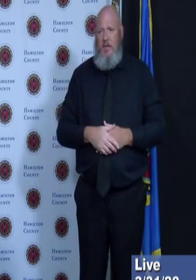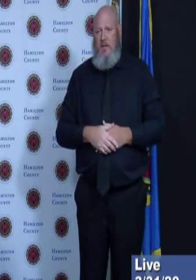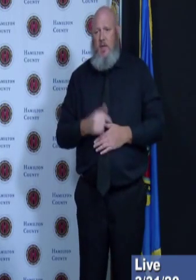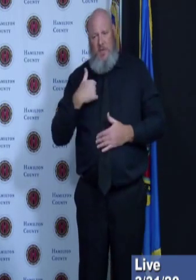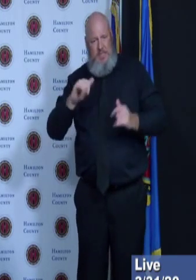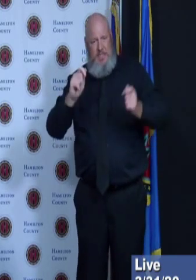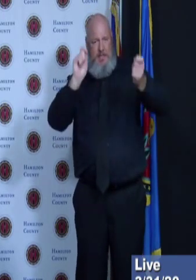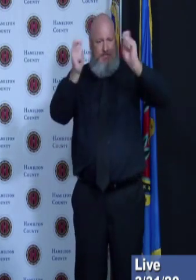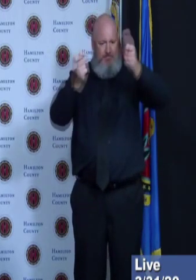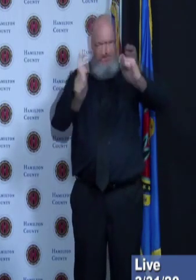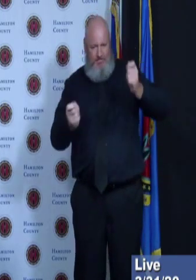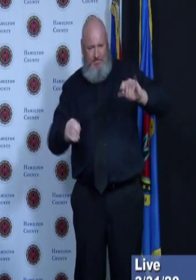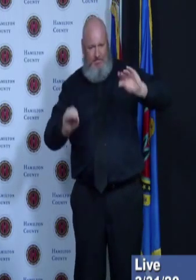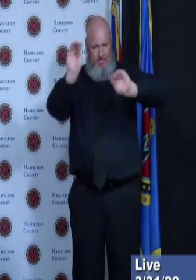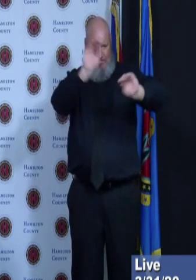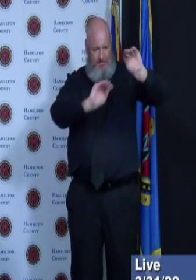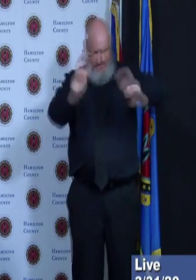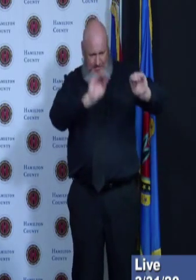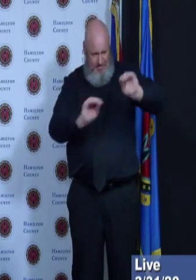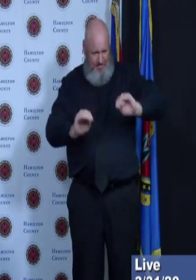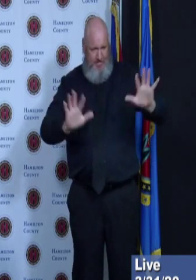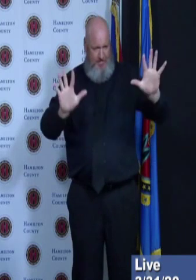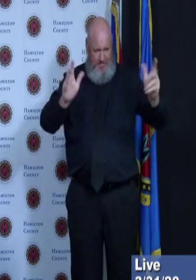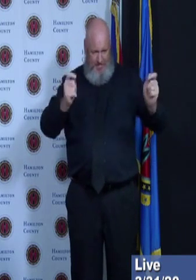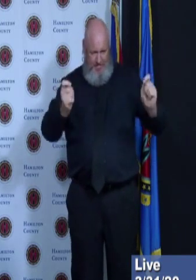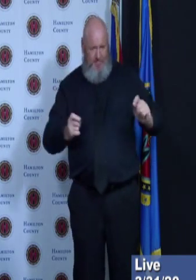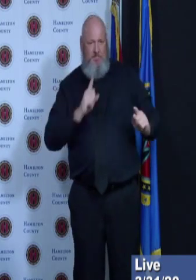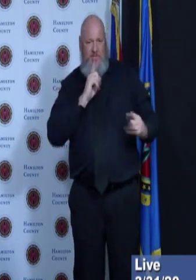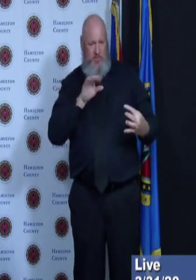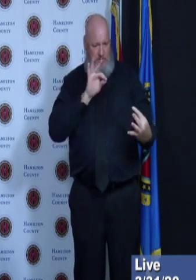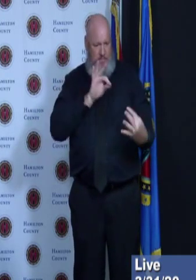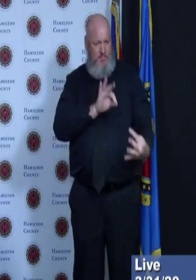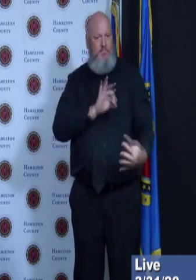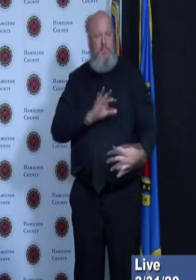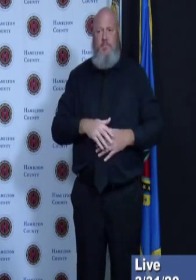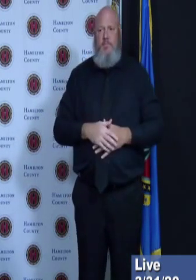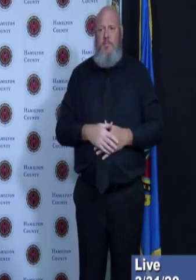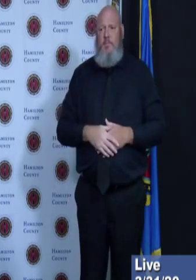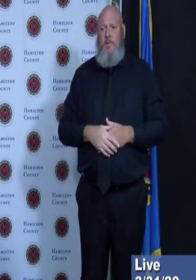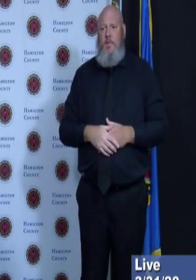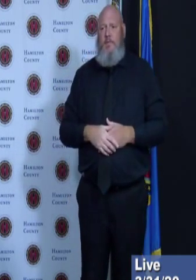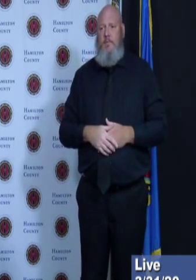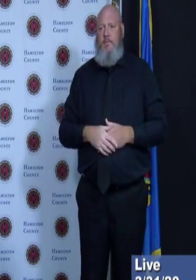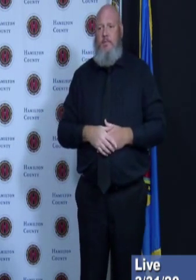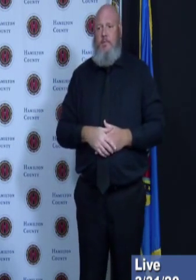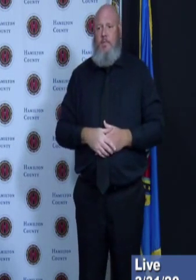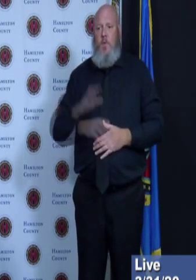with a follow-up question from Jay Hanselman of WVXU